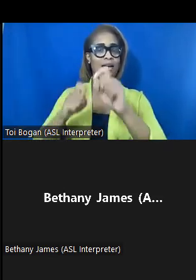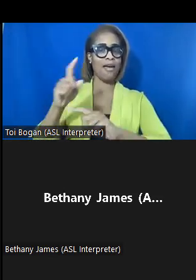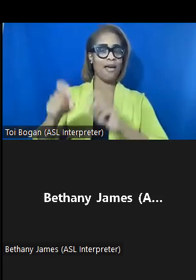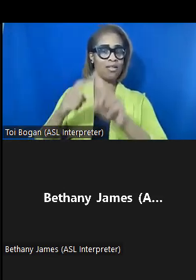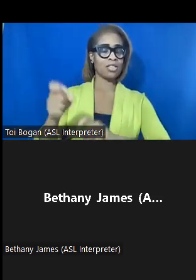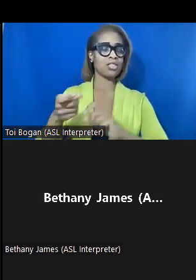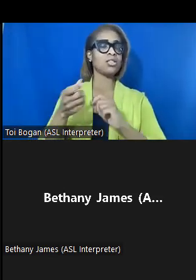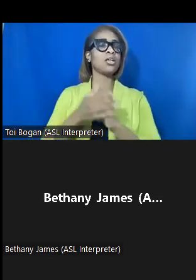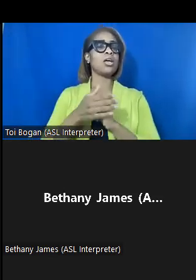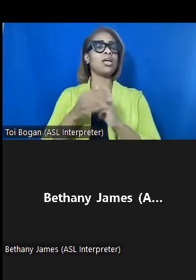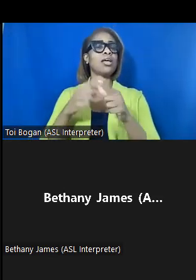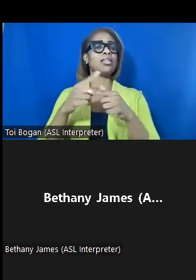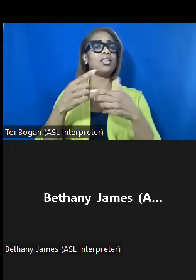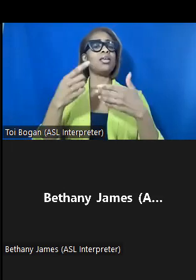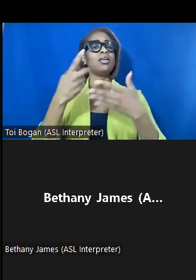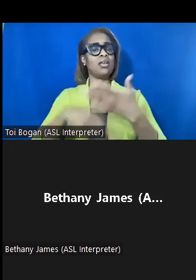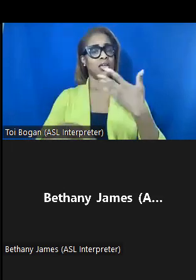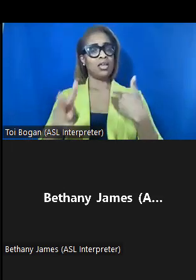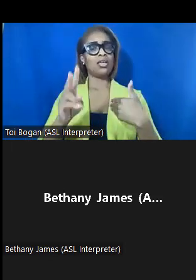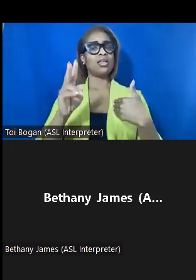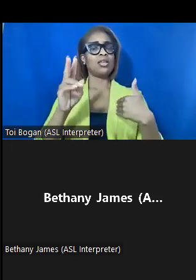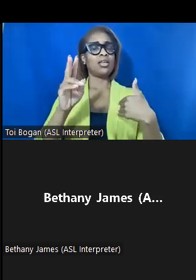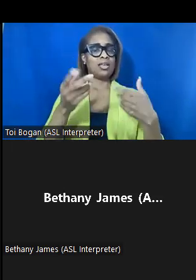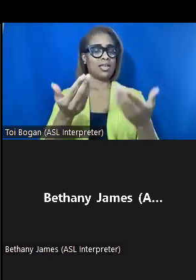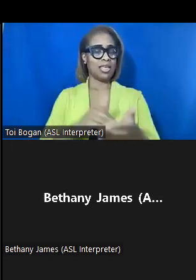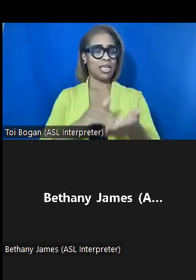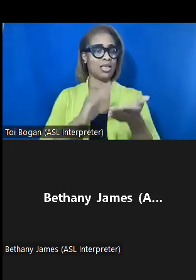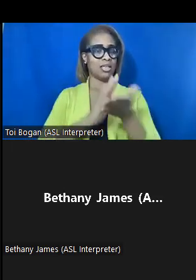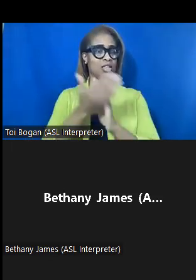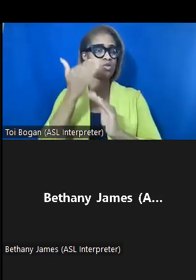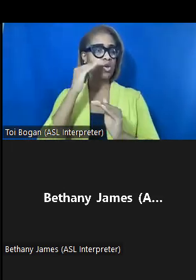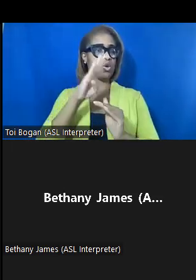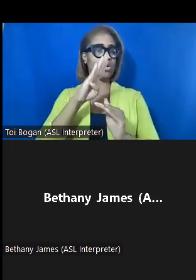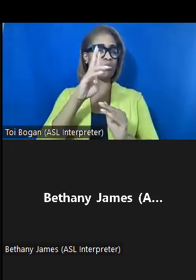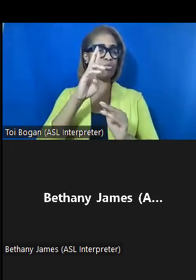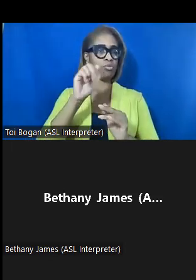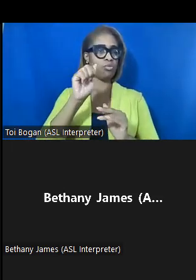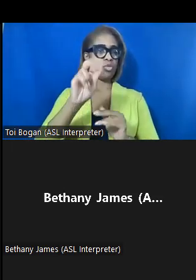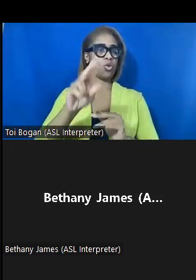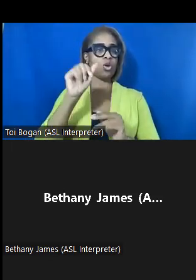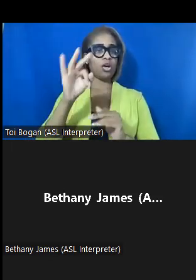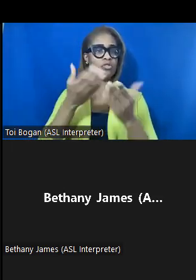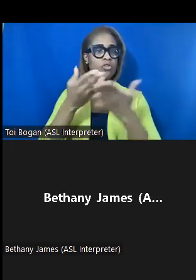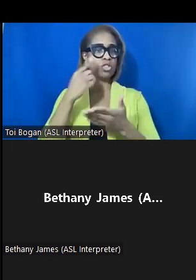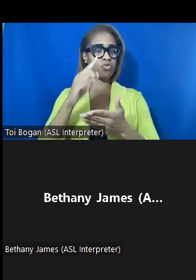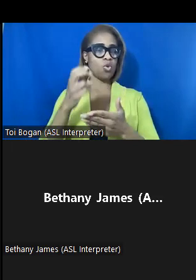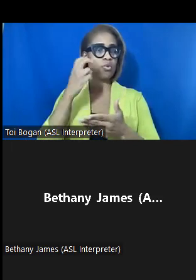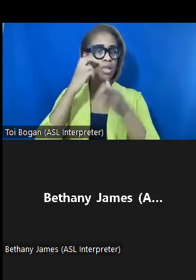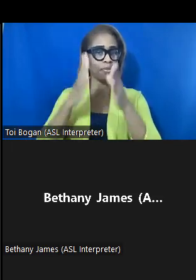And then the following week will be a same get to know you with the bureau of services for blind persons, and questions will be welcome there as well, too.